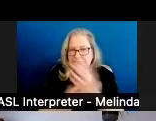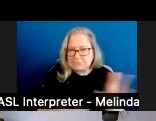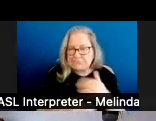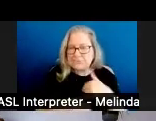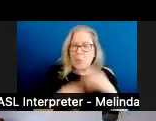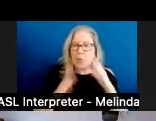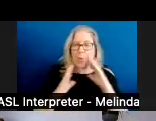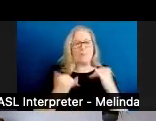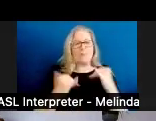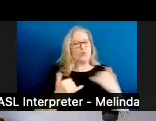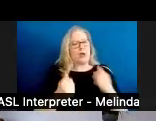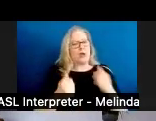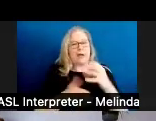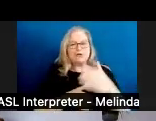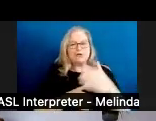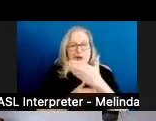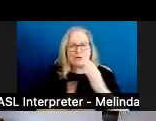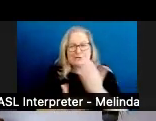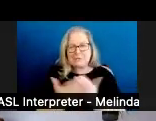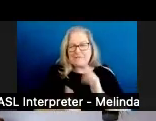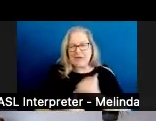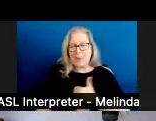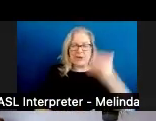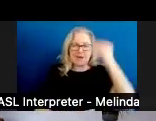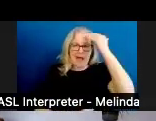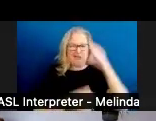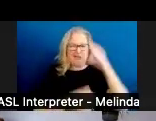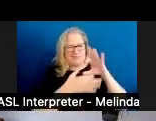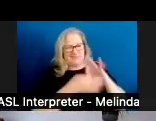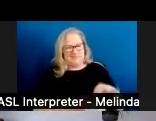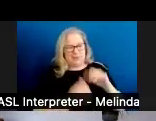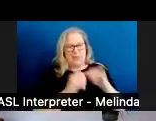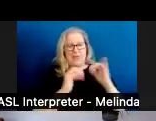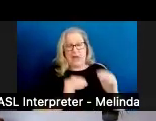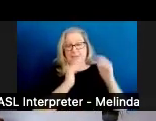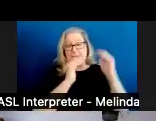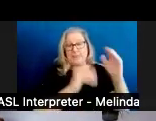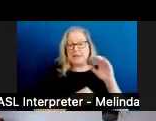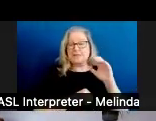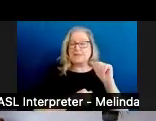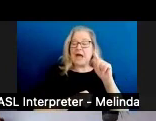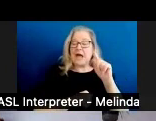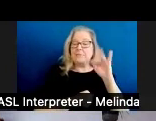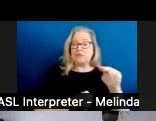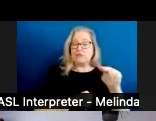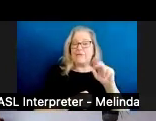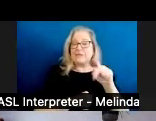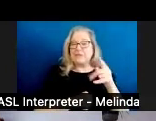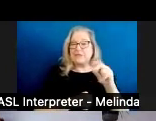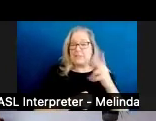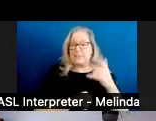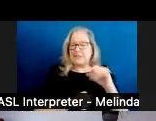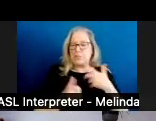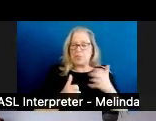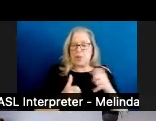to share some of our knowledge with you in this advanced administrative topics session. So I'm going to let Sean introduce himself. Sean.